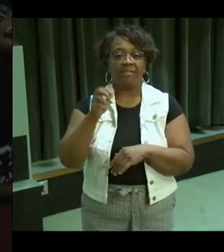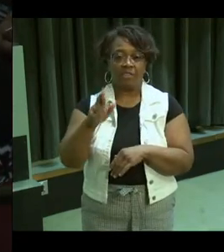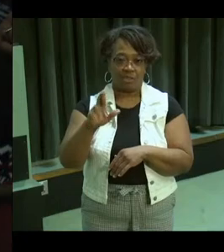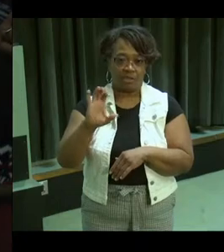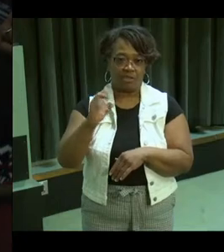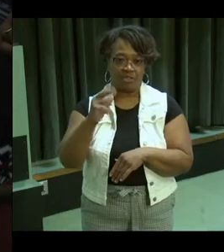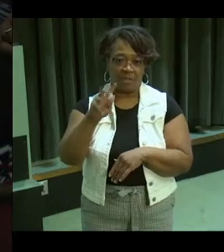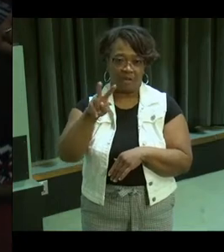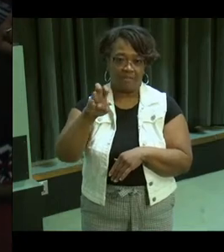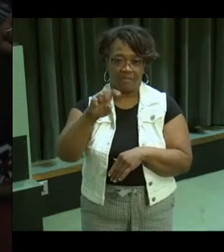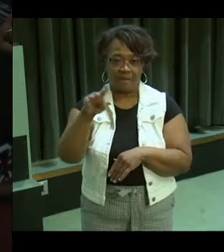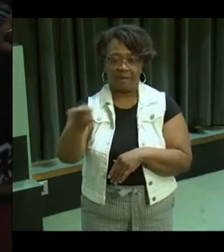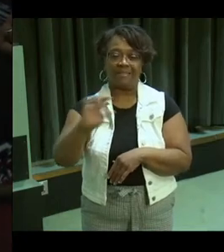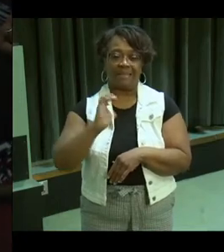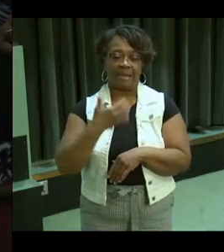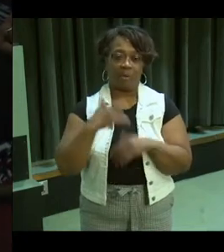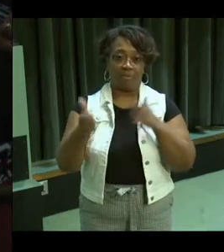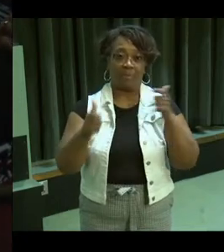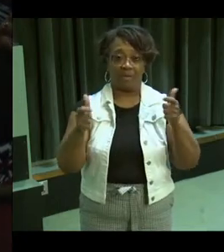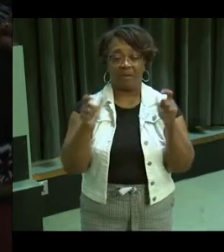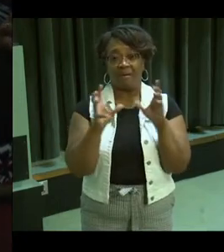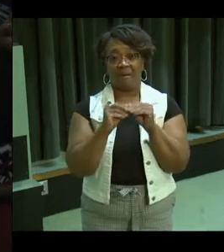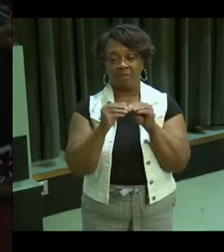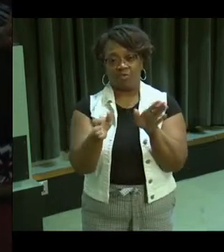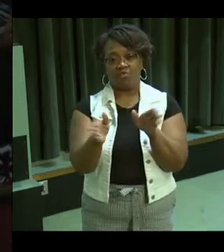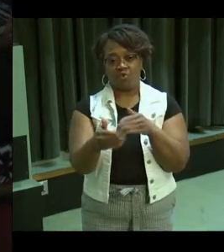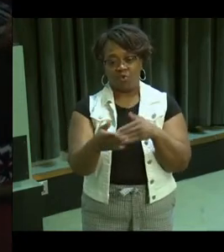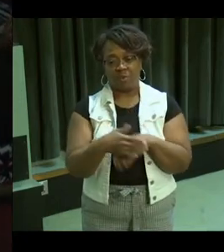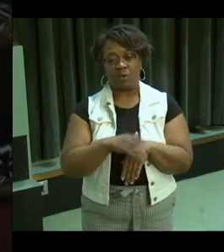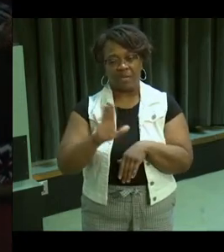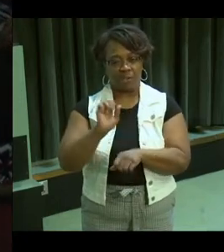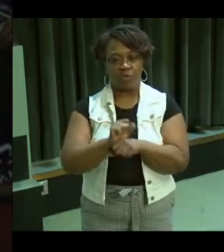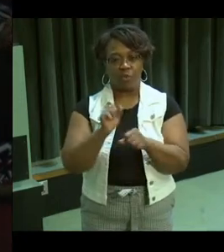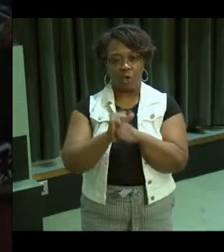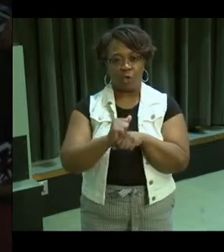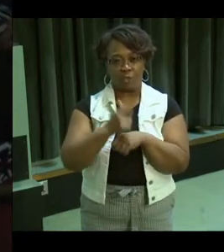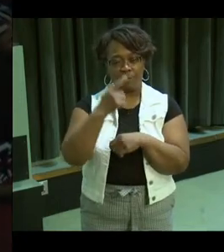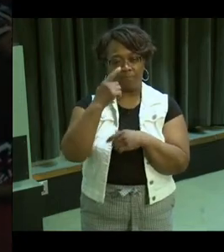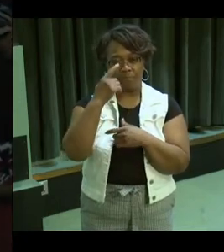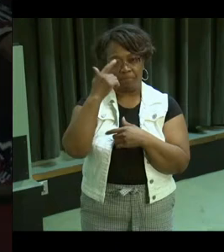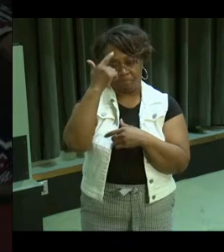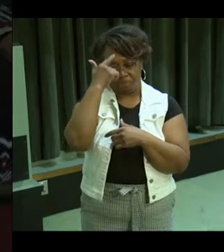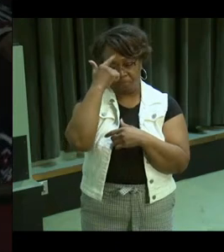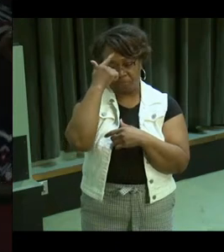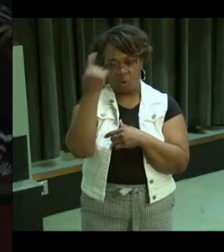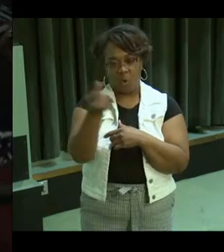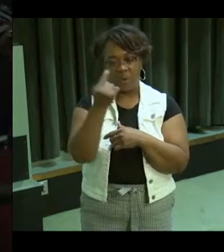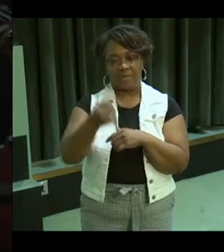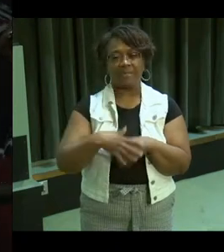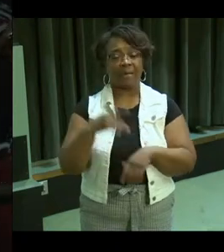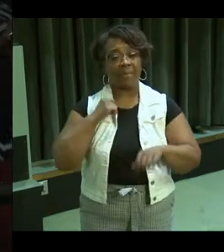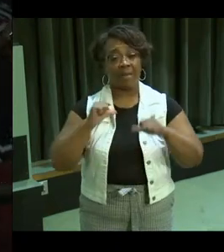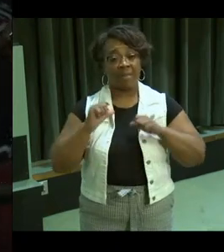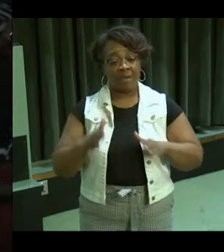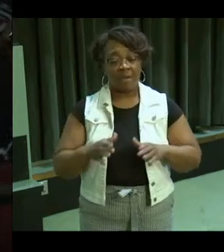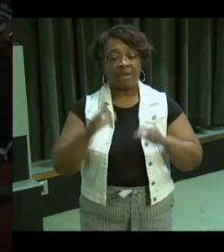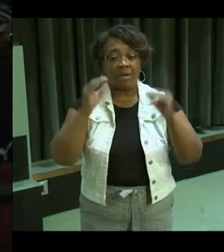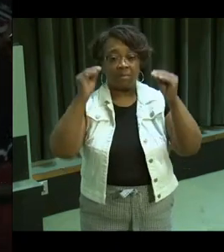we keep his work at the forefront of our thinking. I'm a